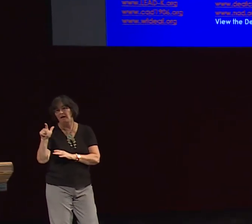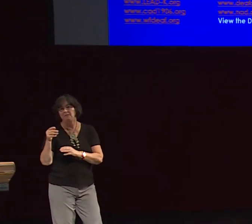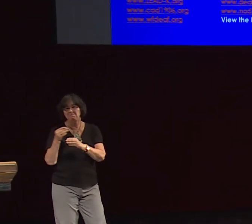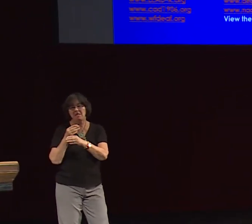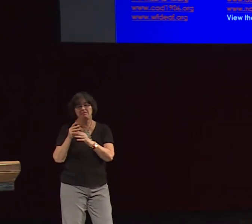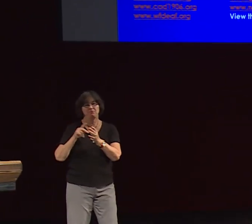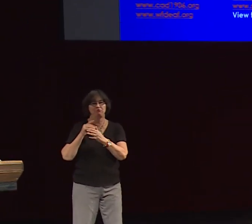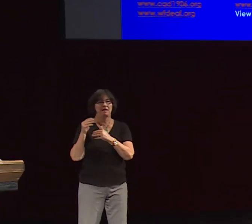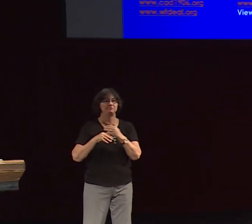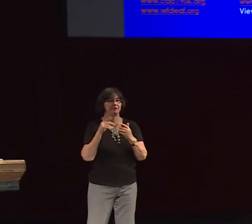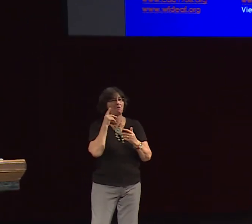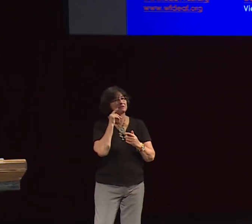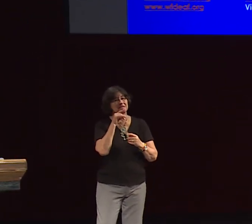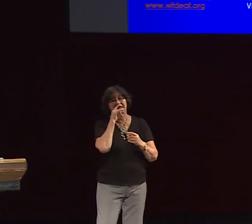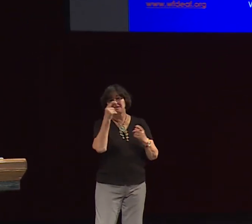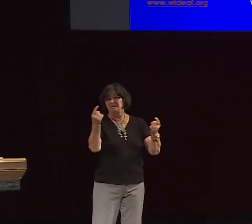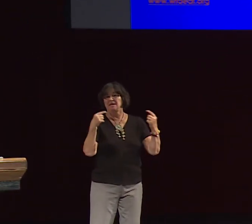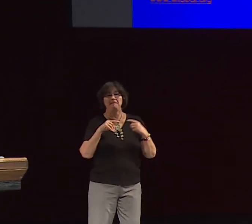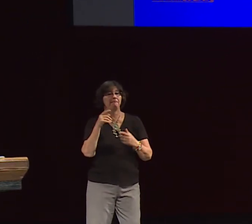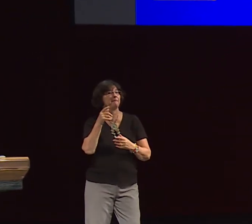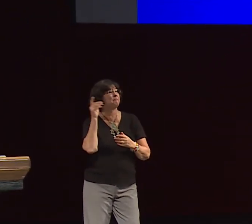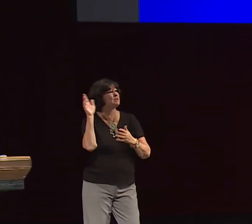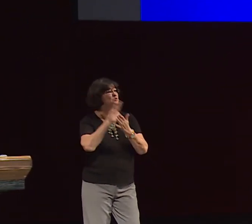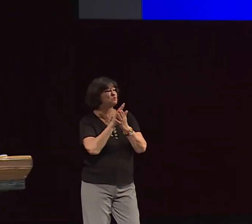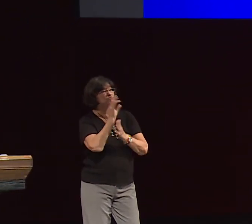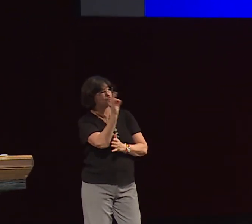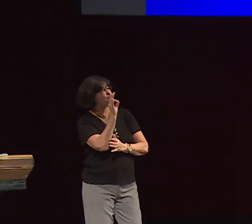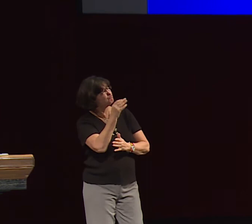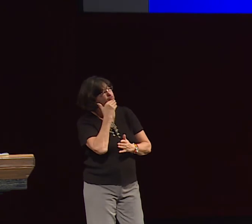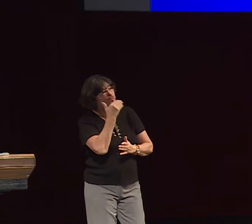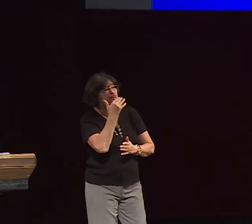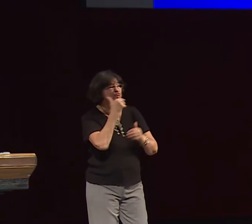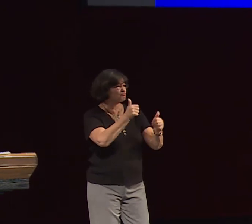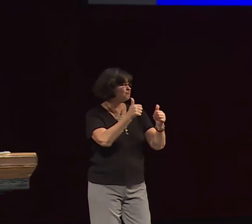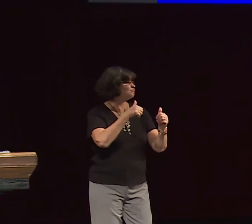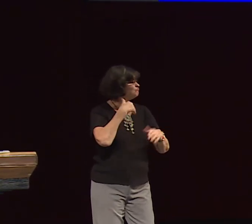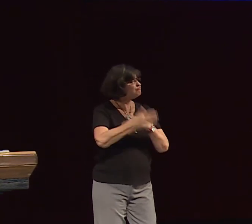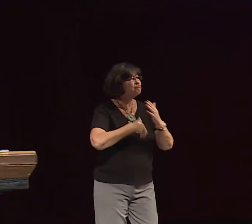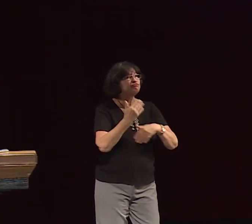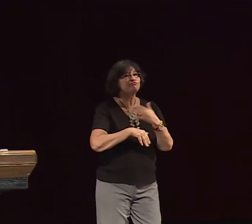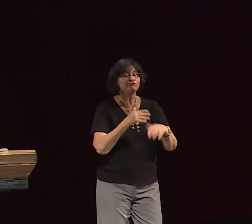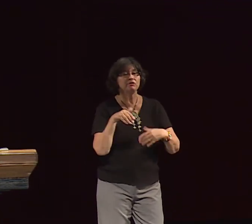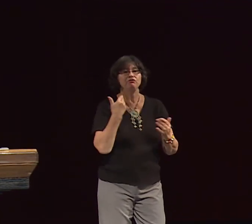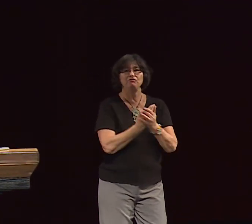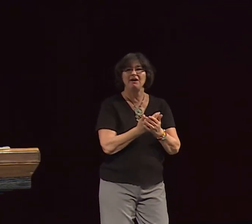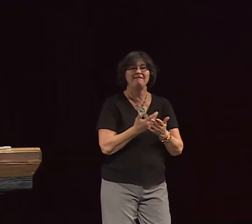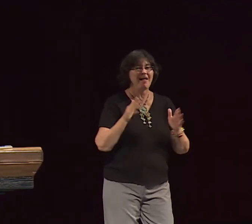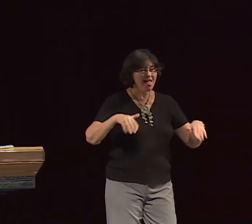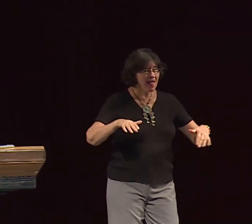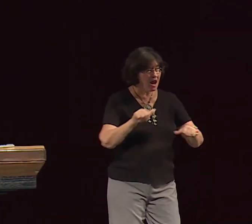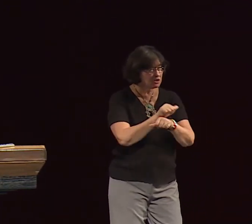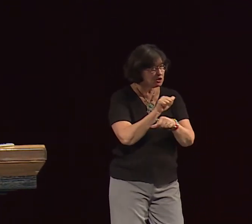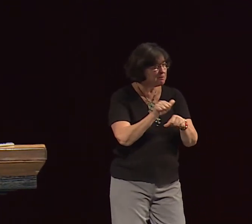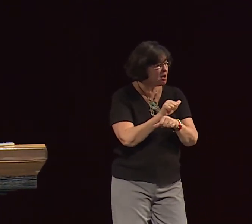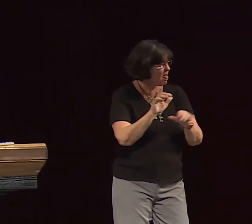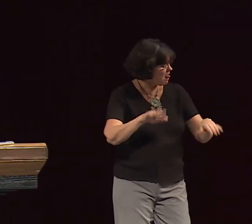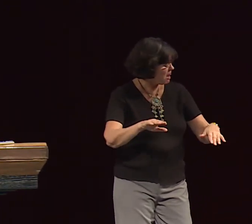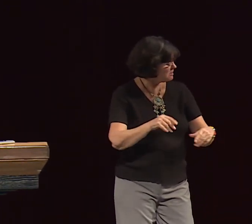It really is about the curriculum. Now, many high schools are telling students that they are doing great in school,